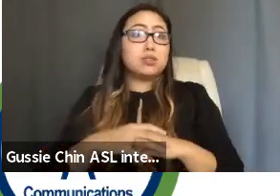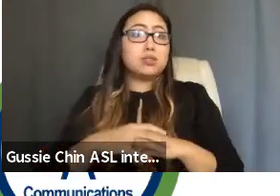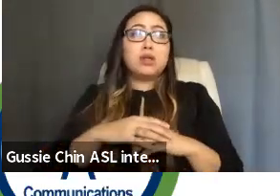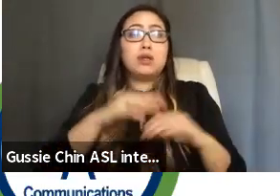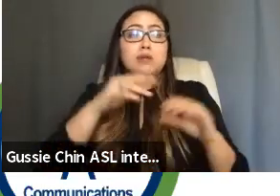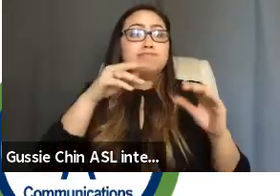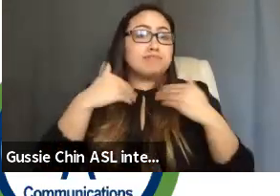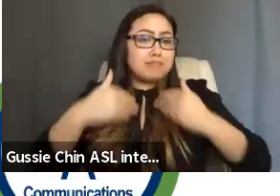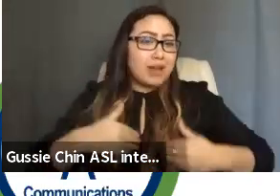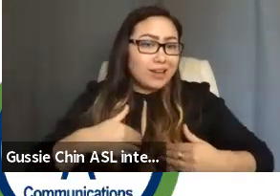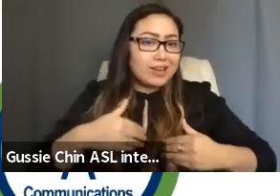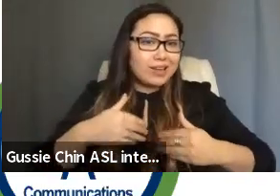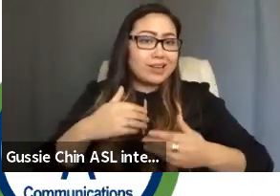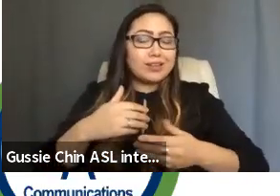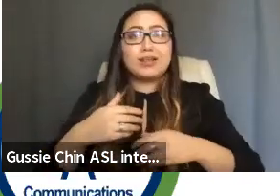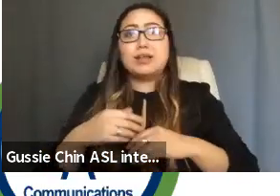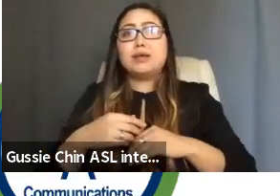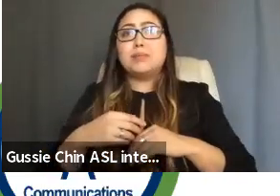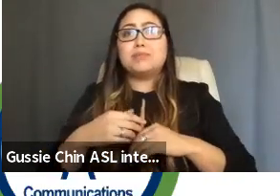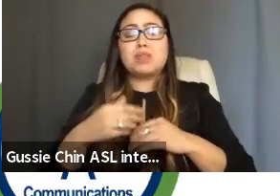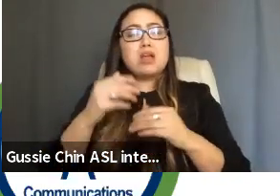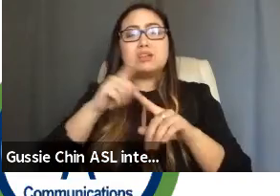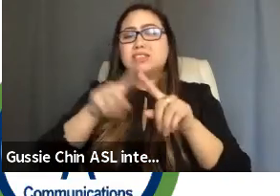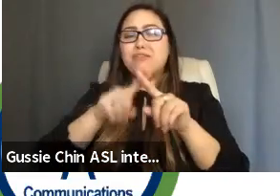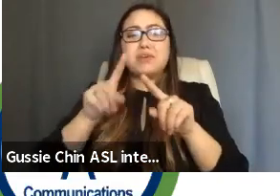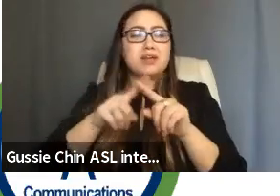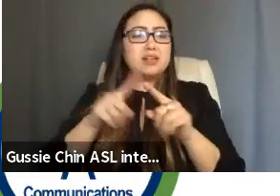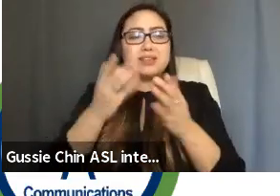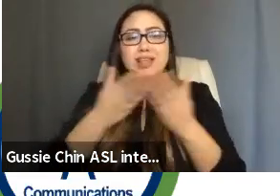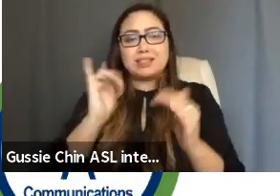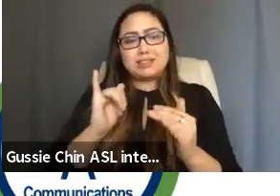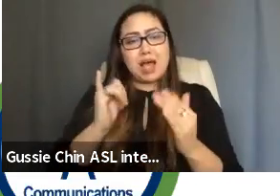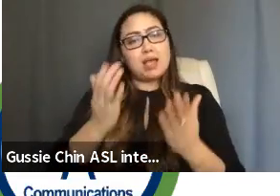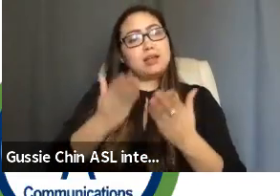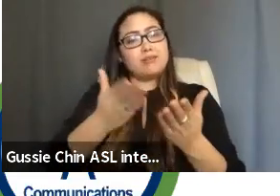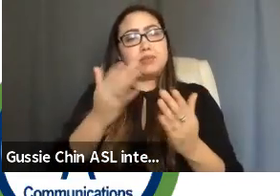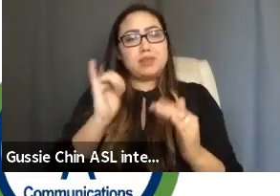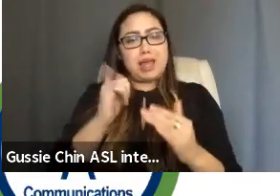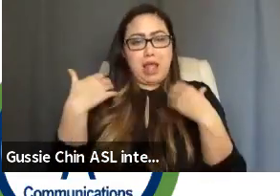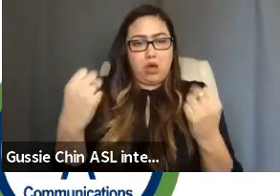and community organizations of many types that deliver those types of health services too.